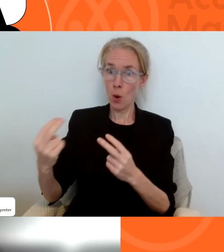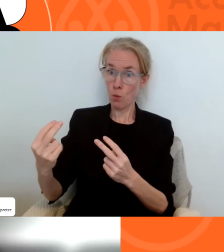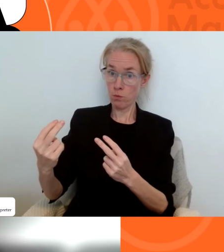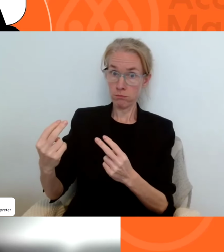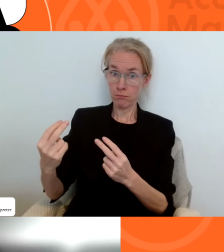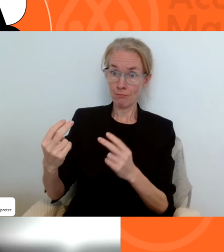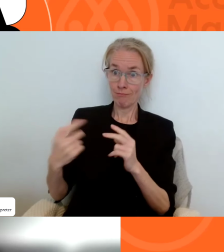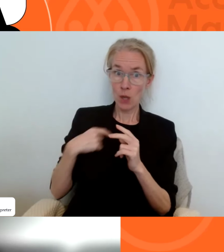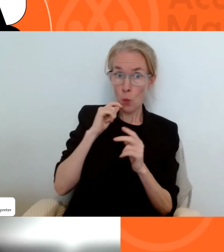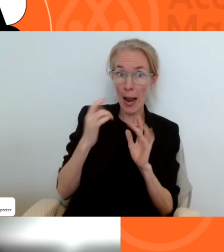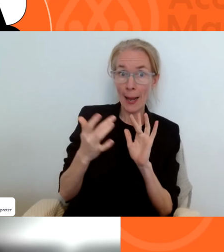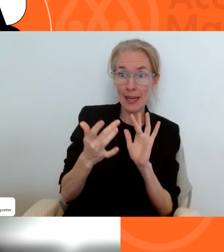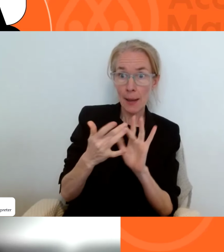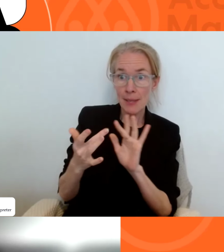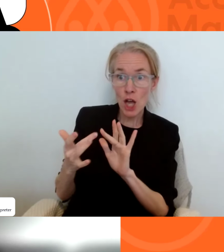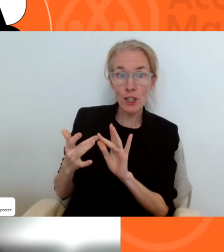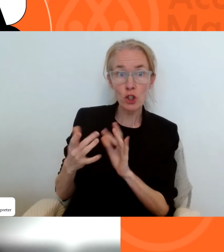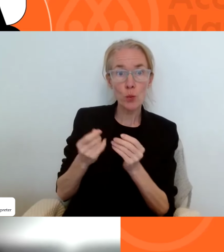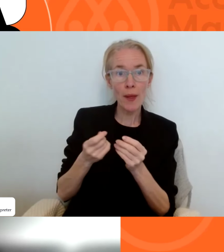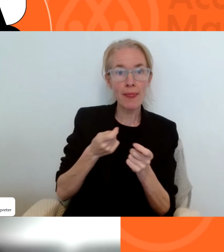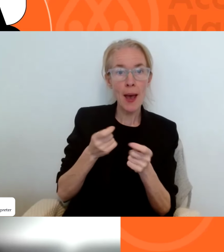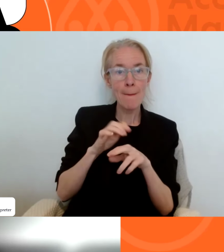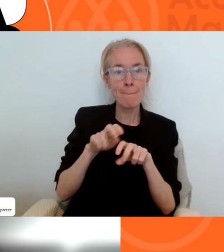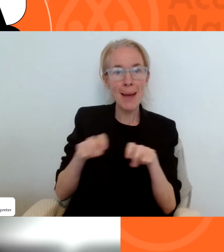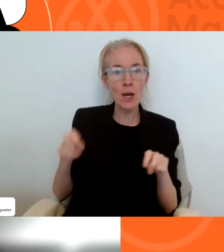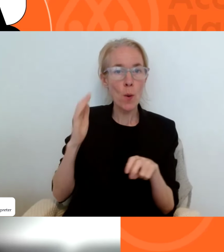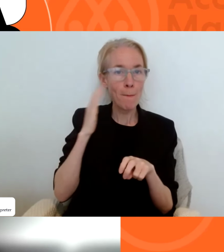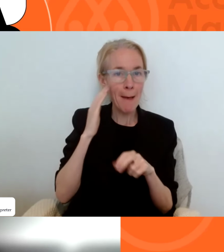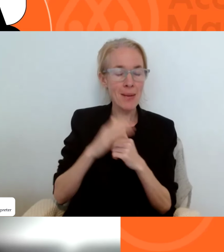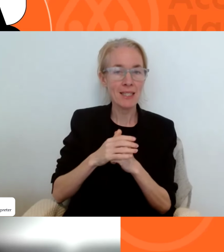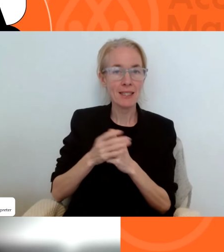all the panelists, mediators and speakers to see how we can collaborate